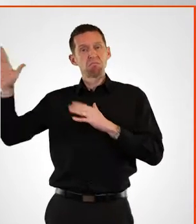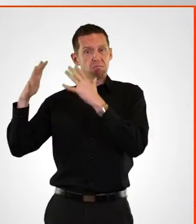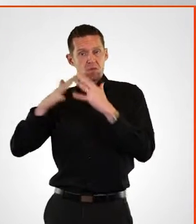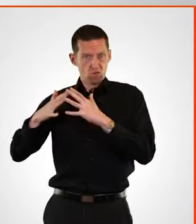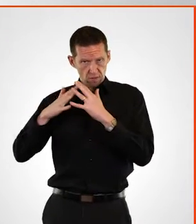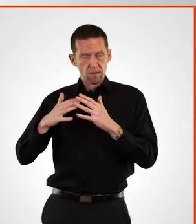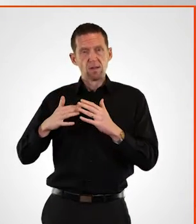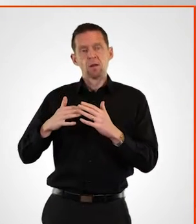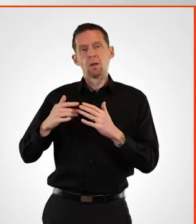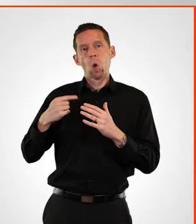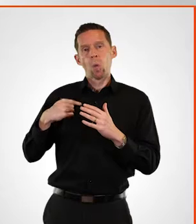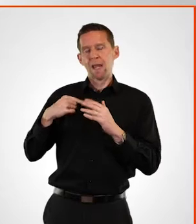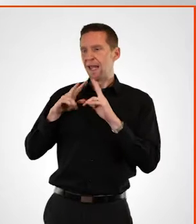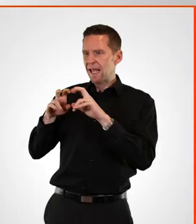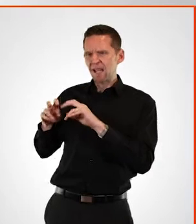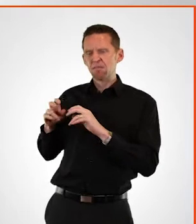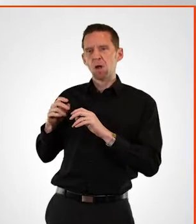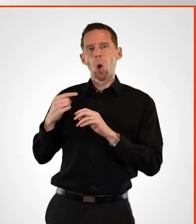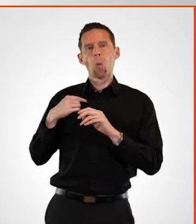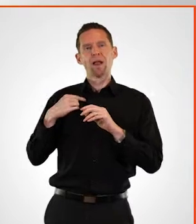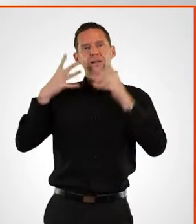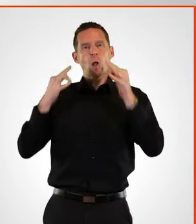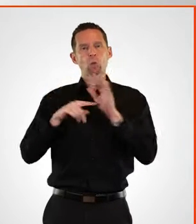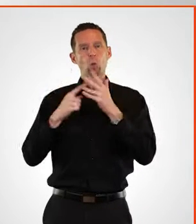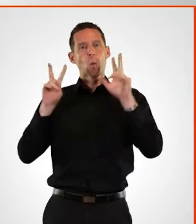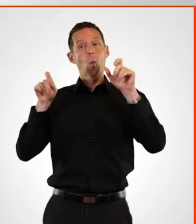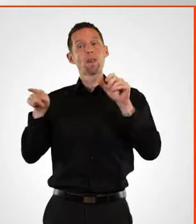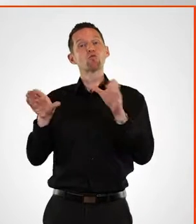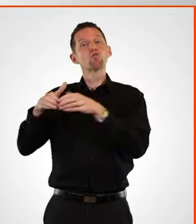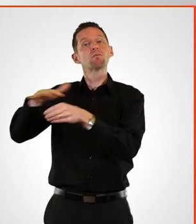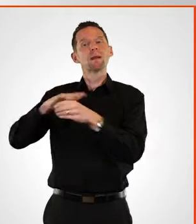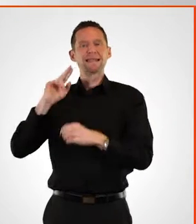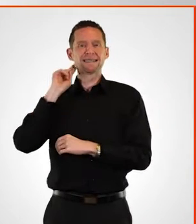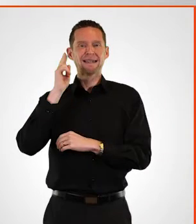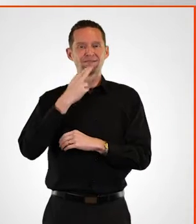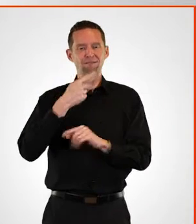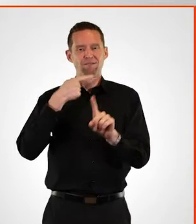In the United States, we've started to call this group "deaf plus"